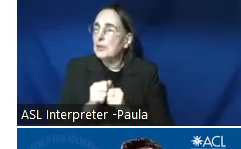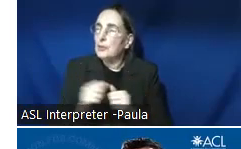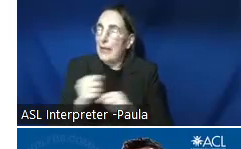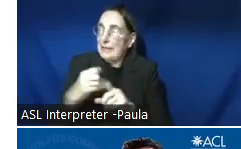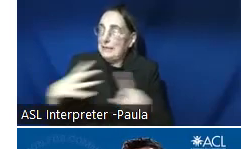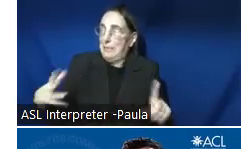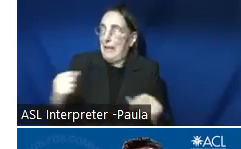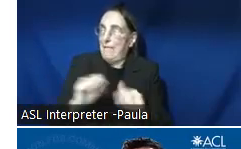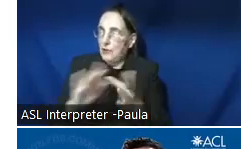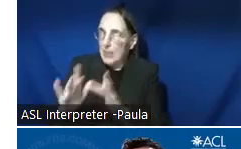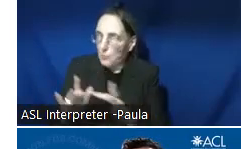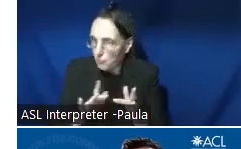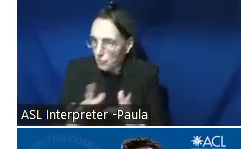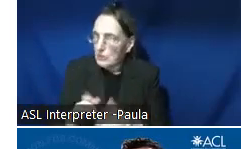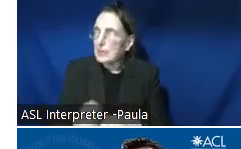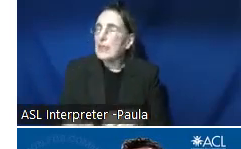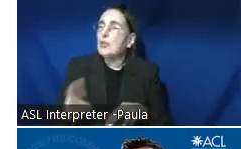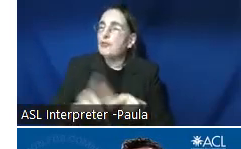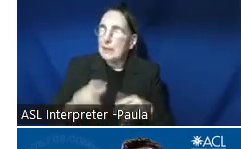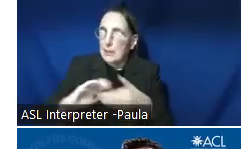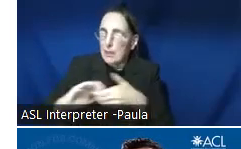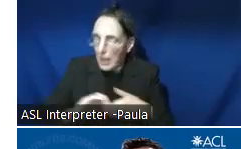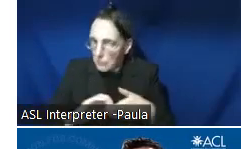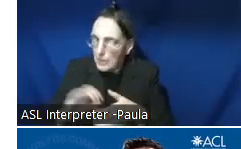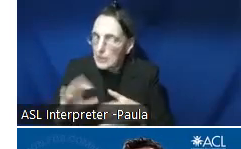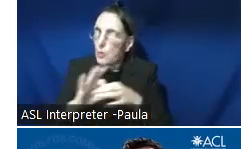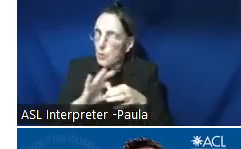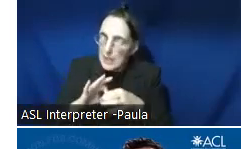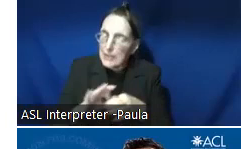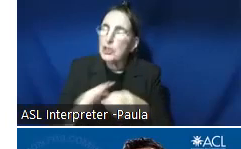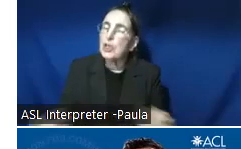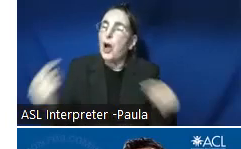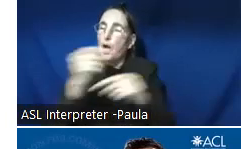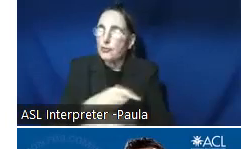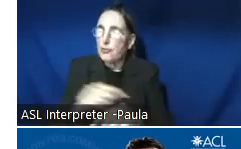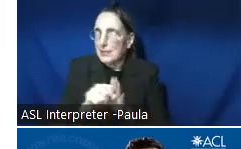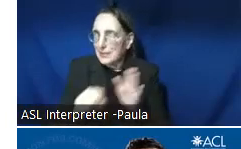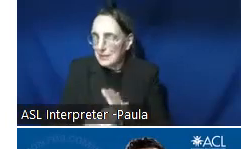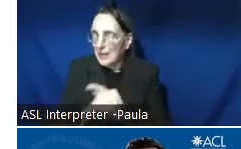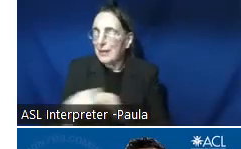supports and services, increasing collaboration and coordination across the state and local health and housing agencies,